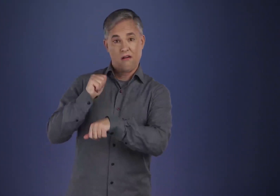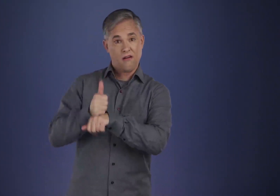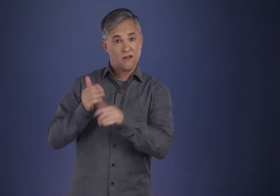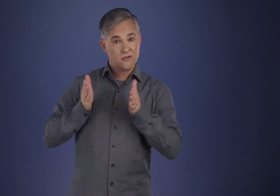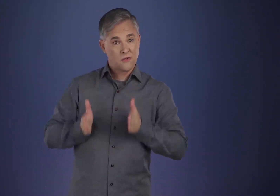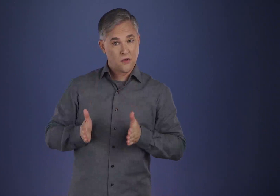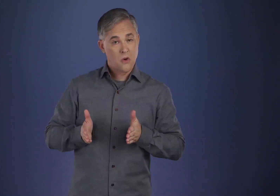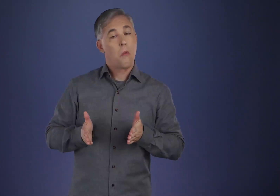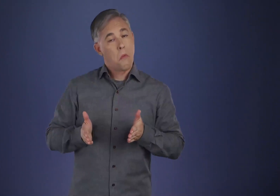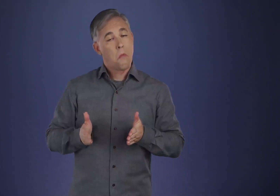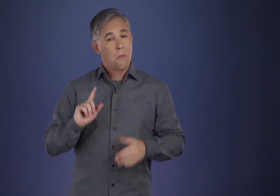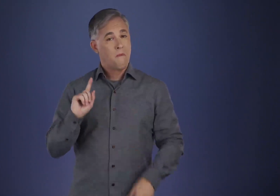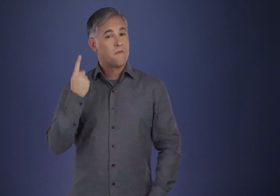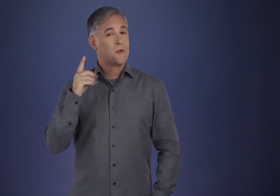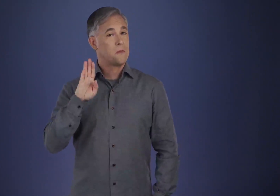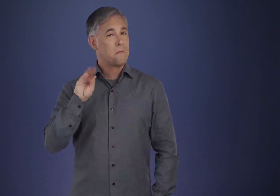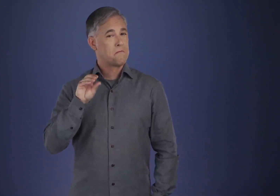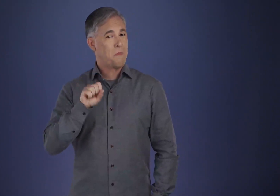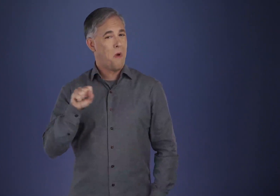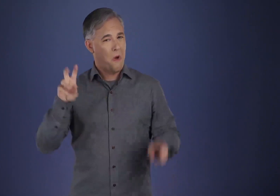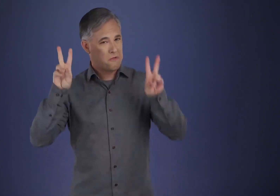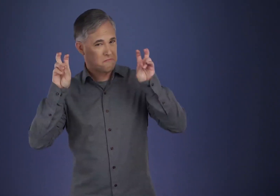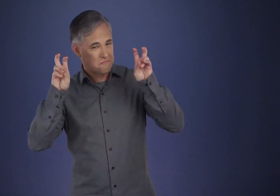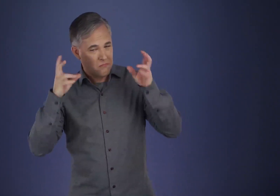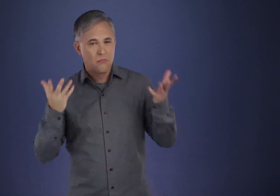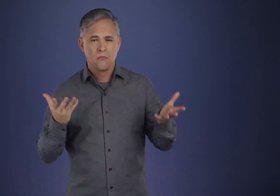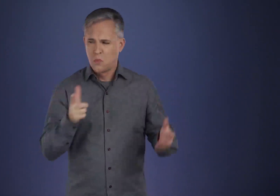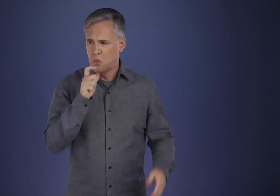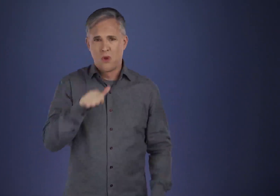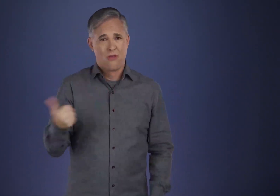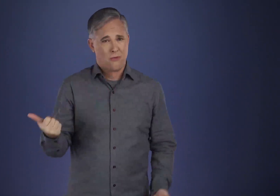Being the founder, he is at first the boss. Who else could be?